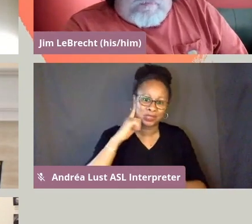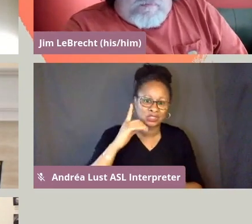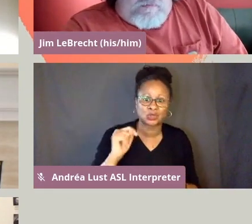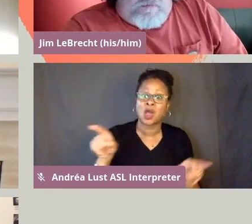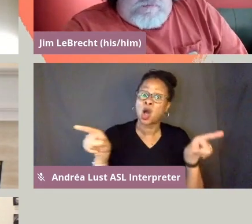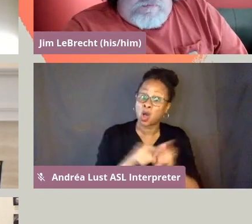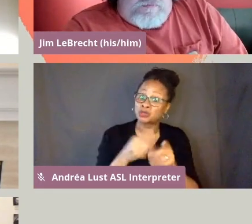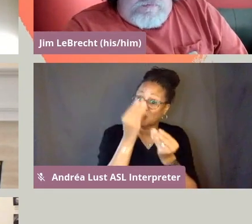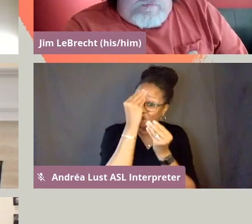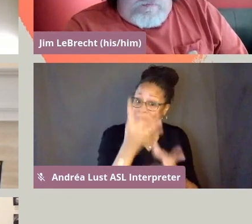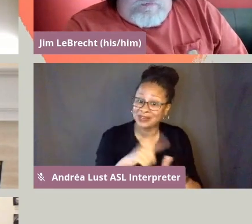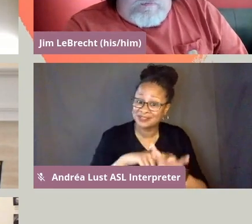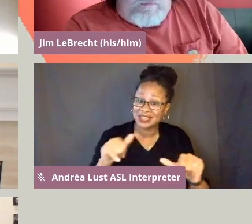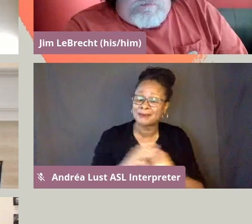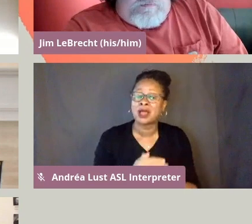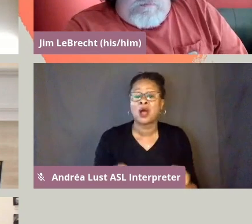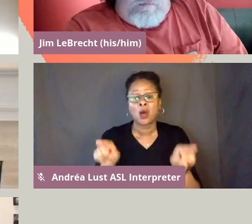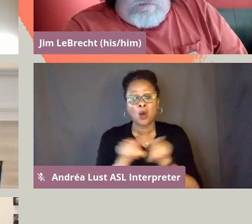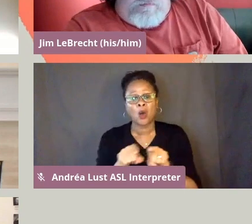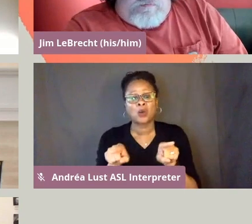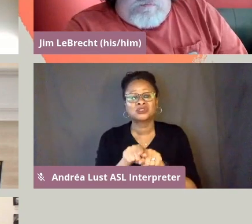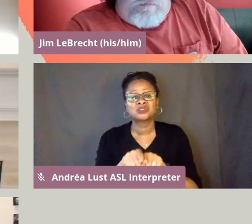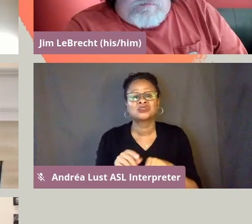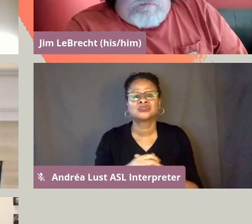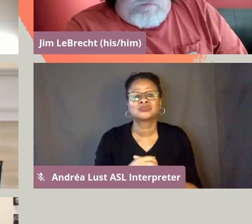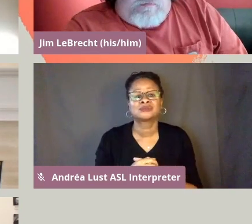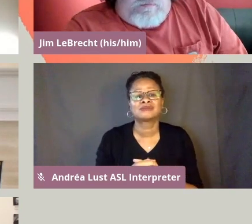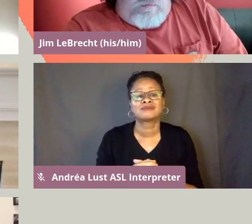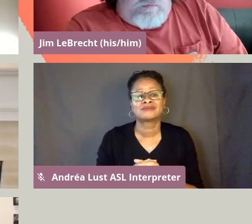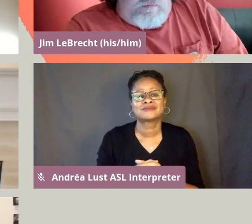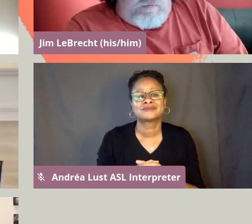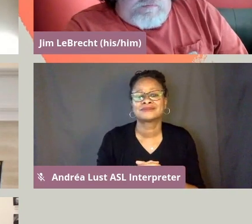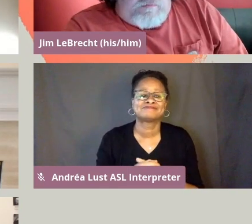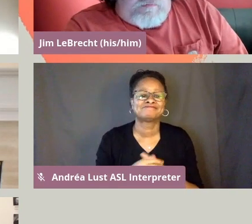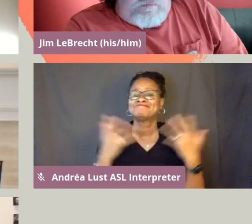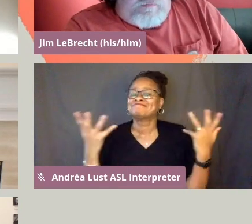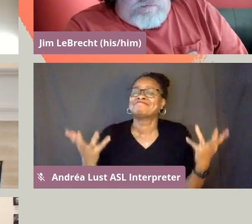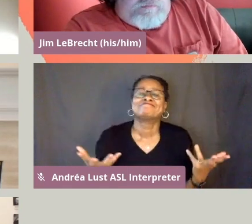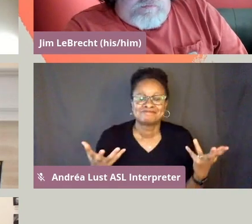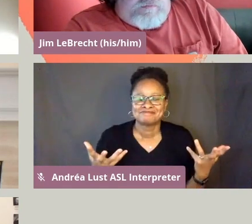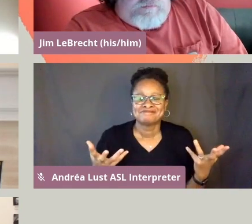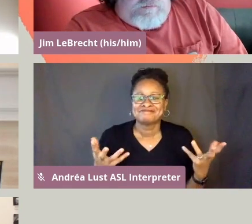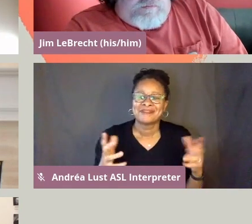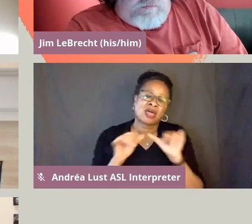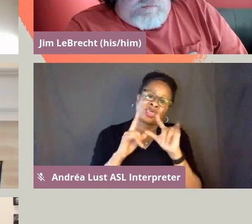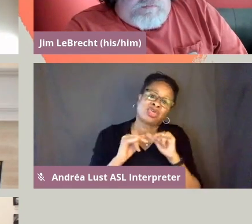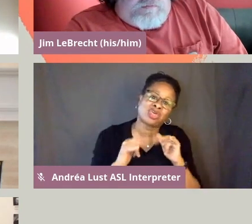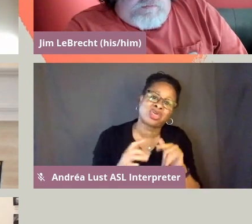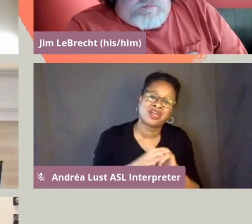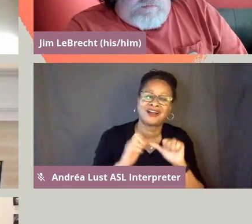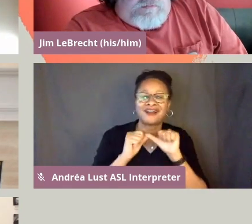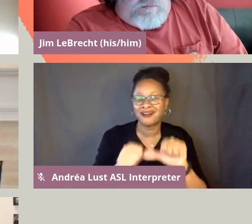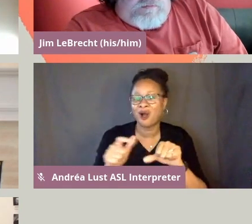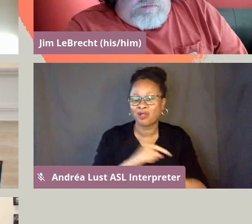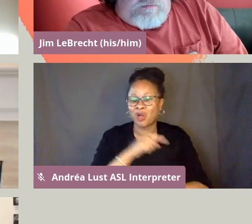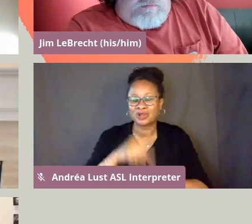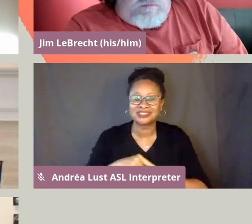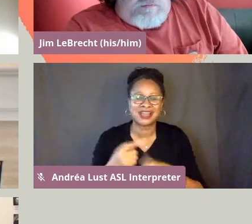Also, I mean, [STAMMERS] I could go on about this for a really long time, and I don't want to do that because I know